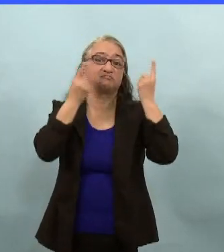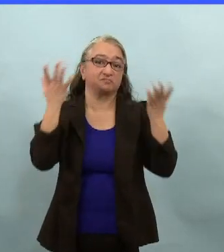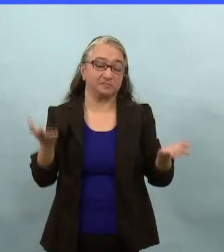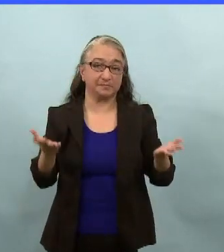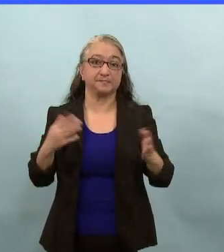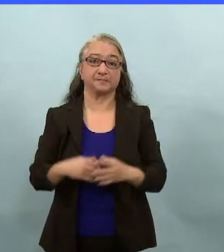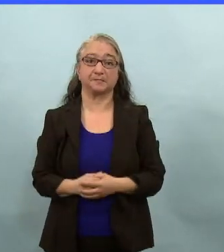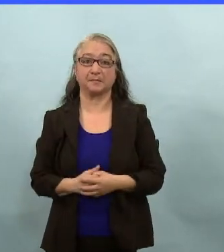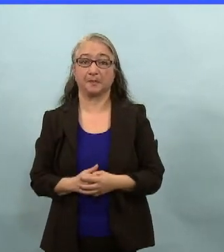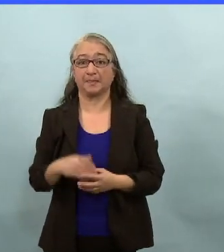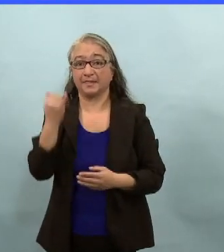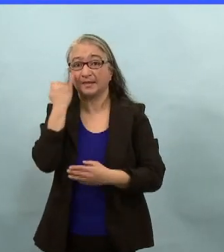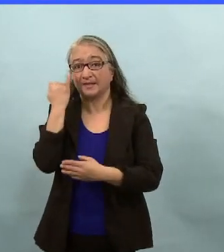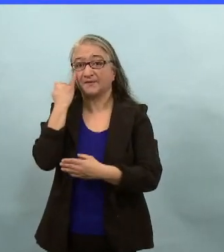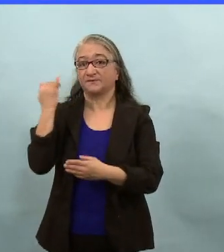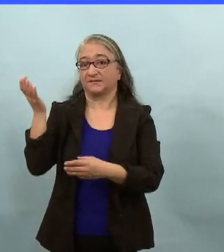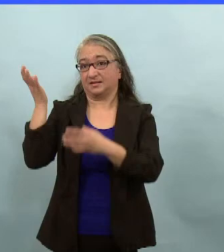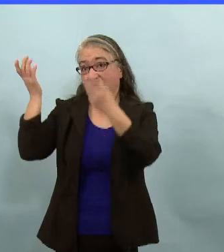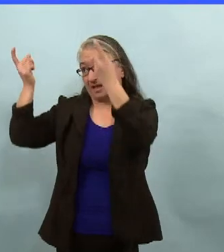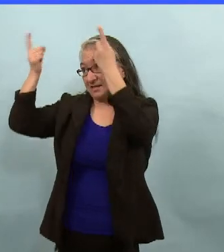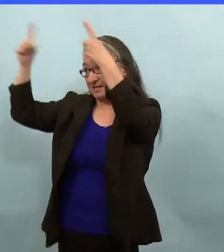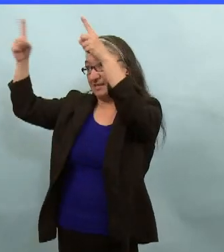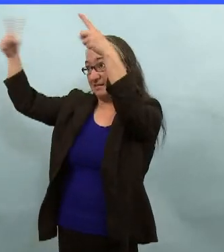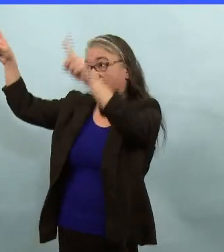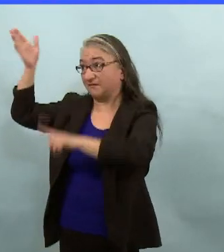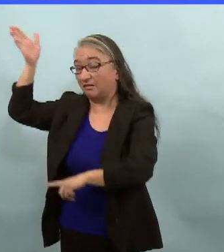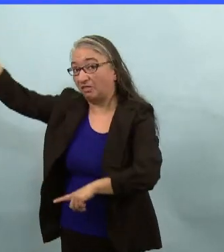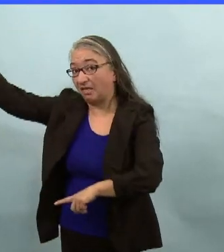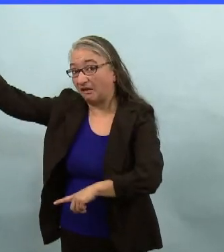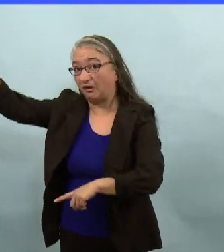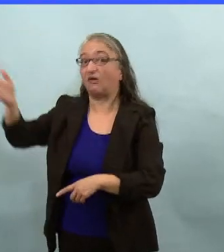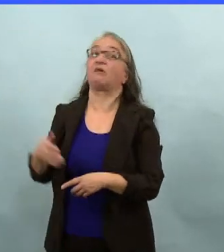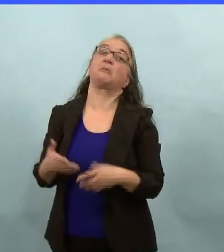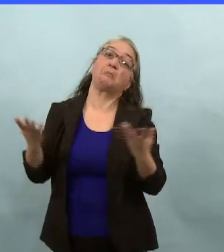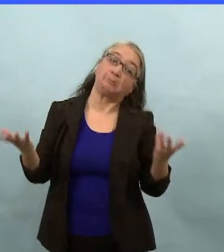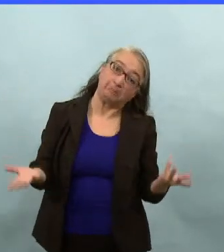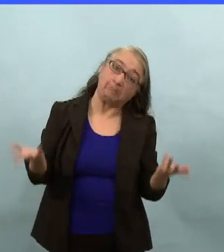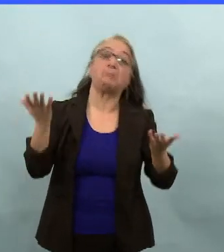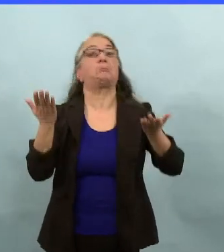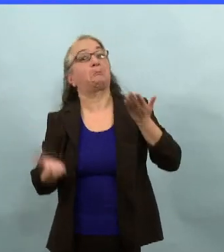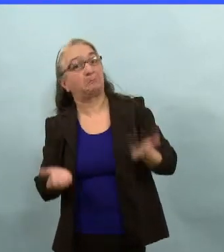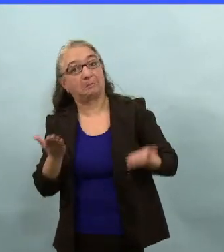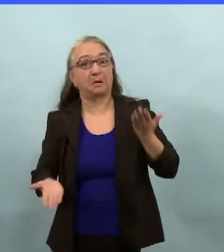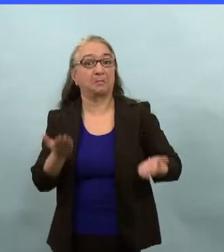know that this works to get more people vaccinated we want to ensure that that we do implement things